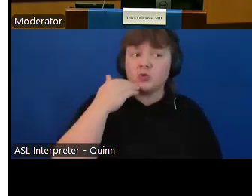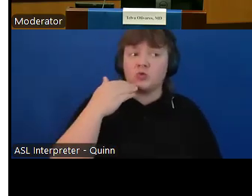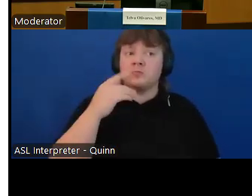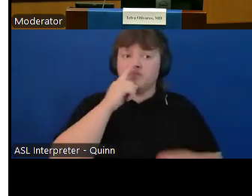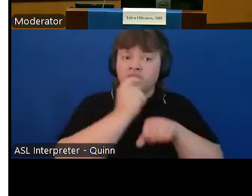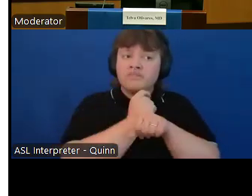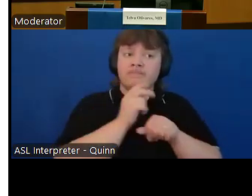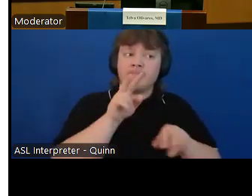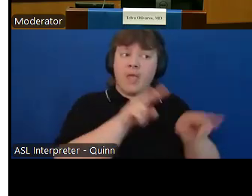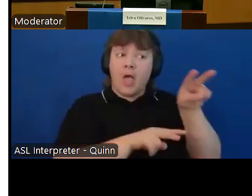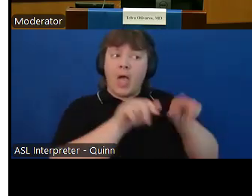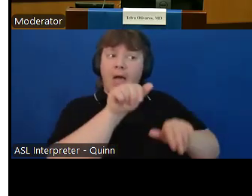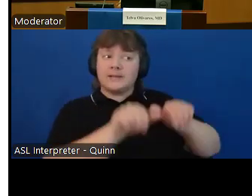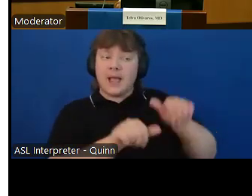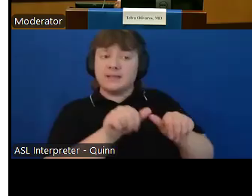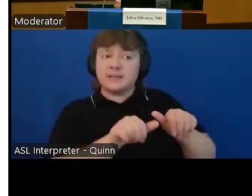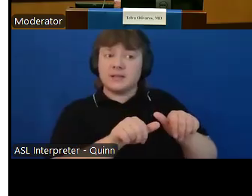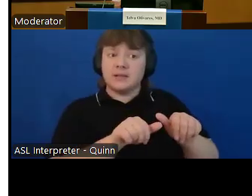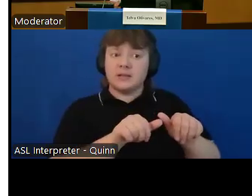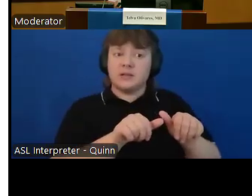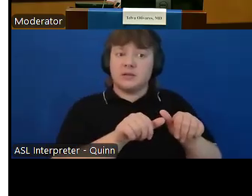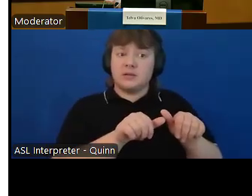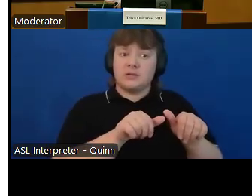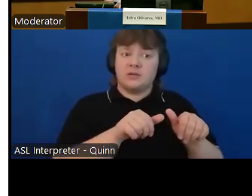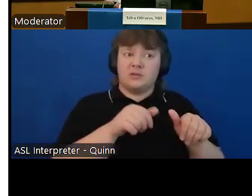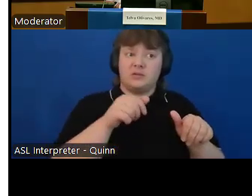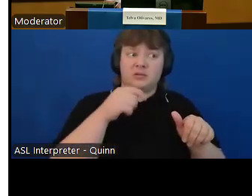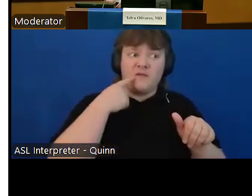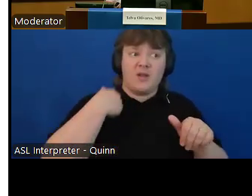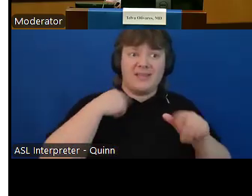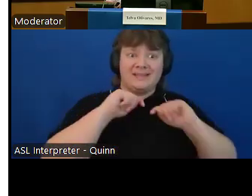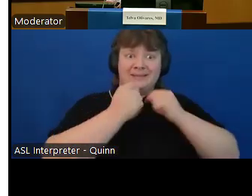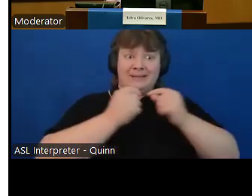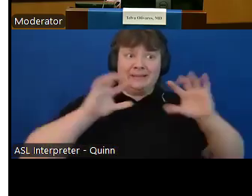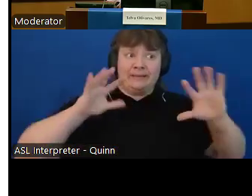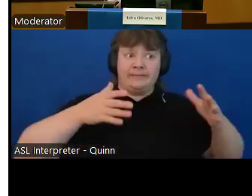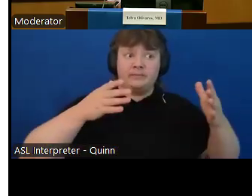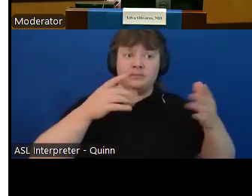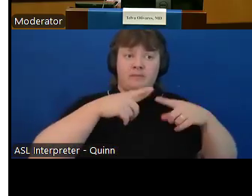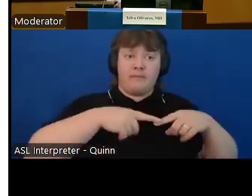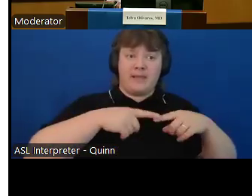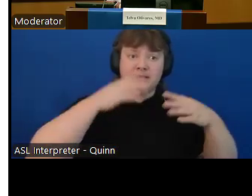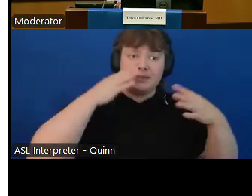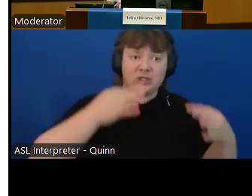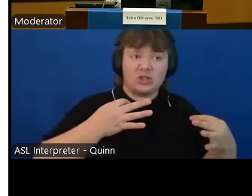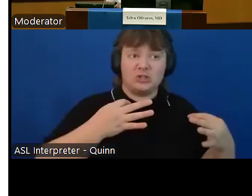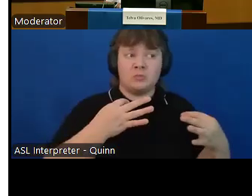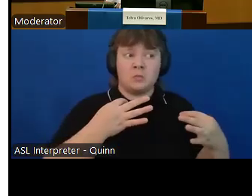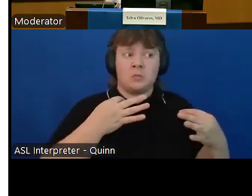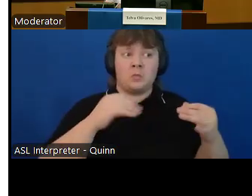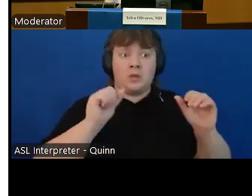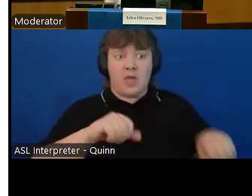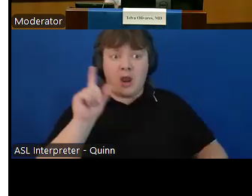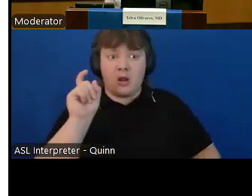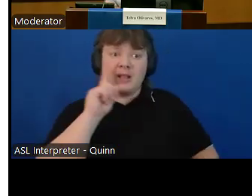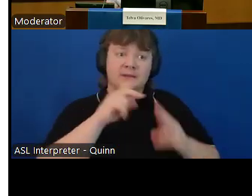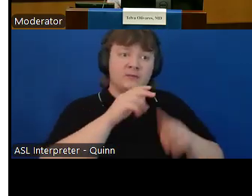this that contribute to this uh this team-based decision in a potentially very powerful way. Thank